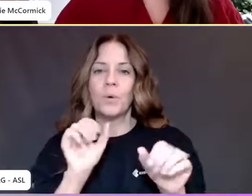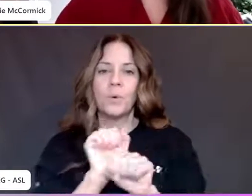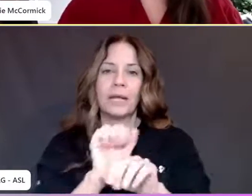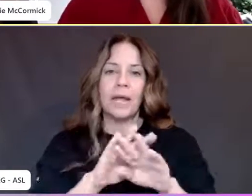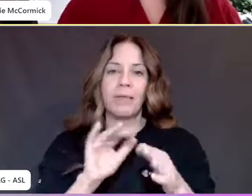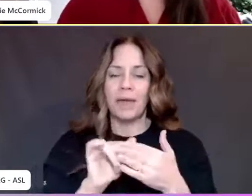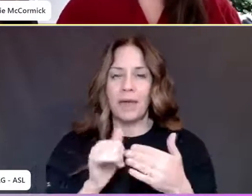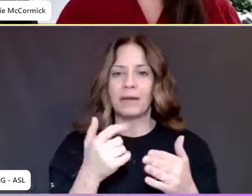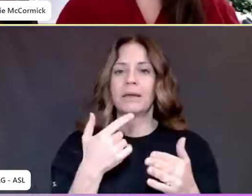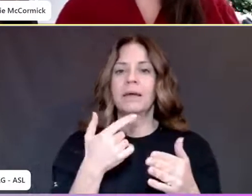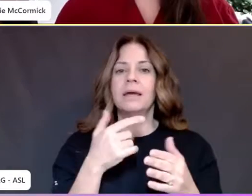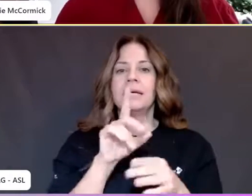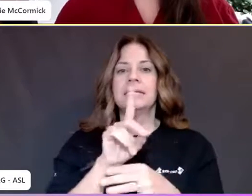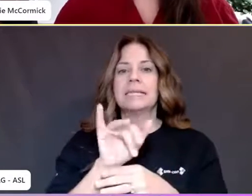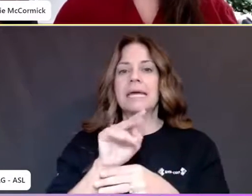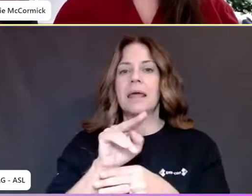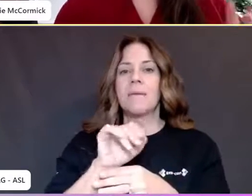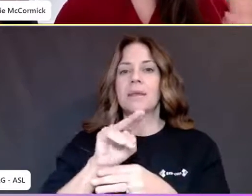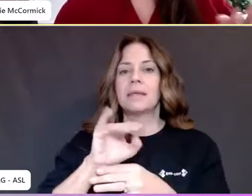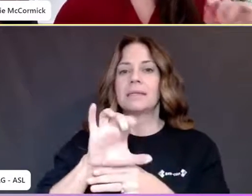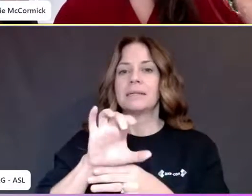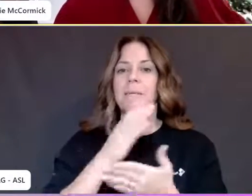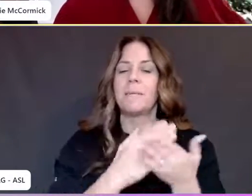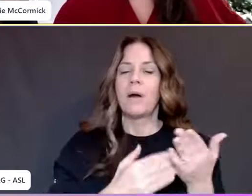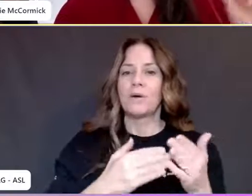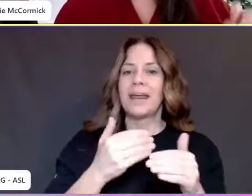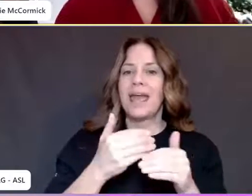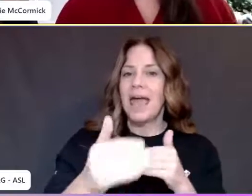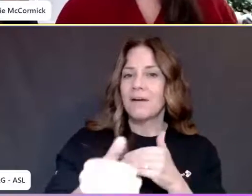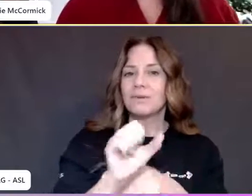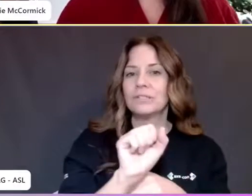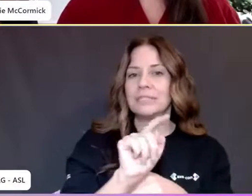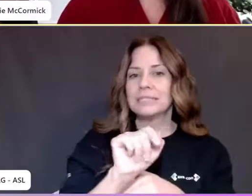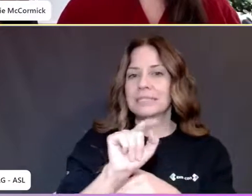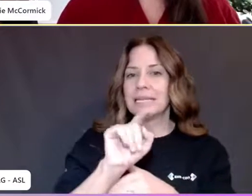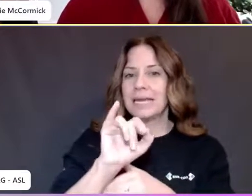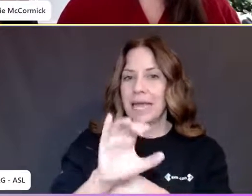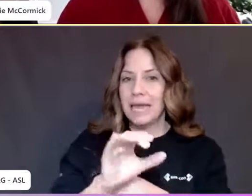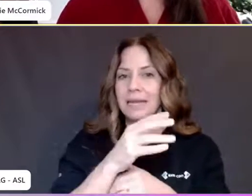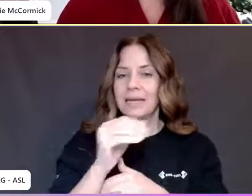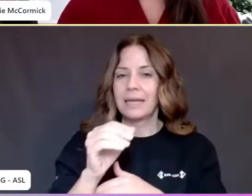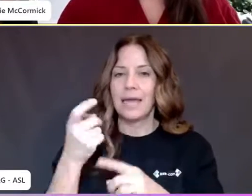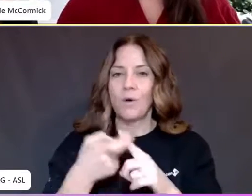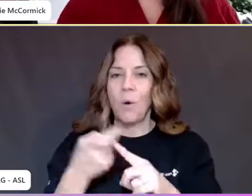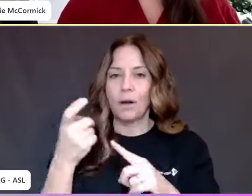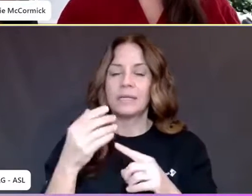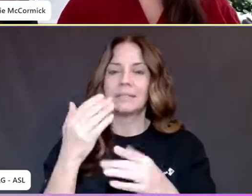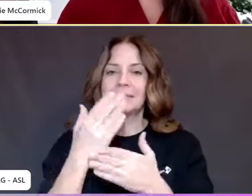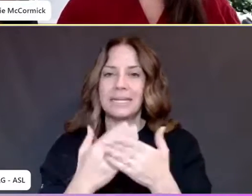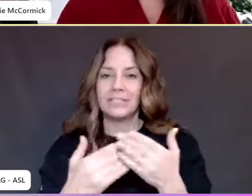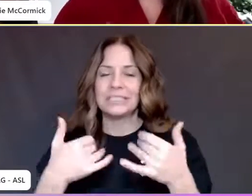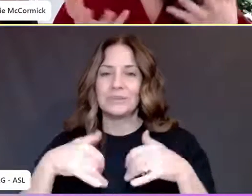if we're finding they're really, really dynamic and need to scan separately. We're working on that. The